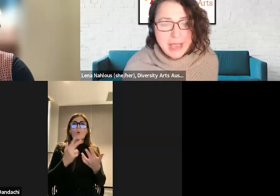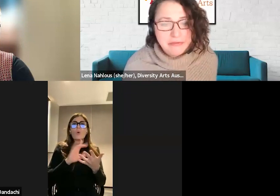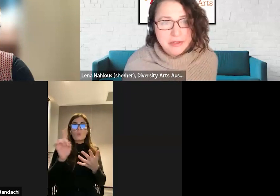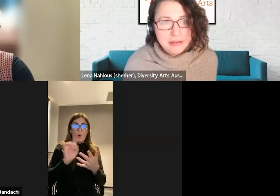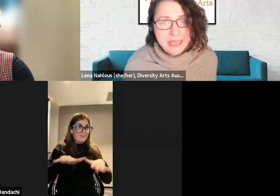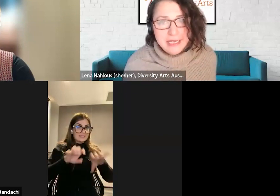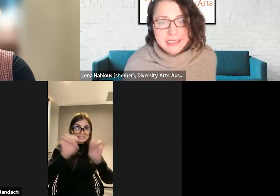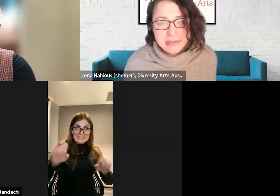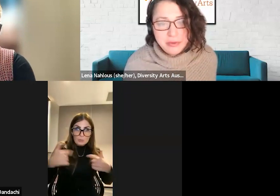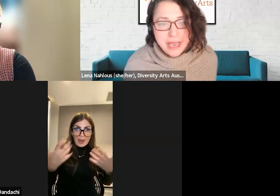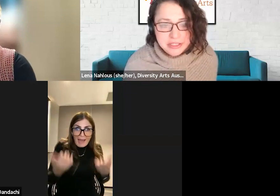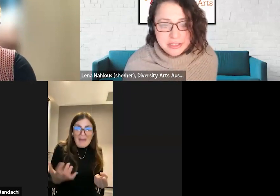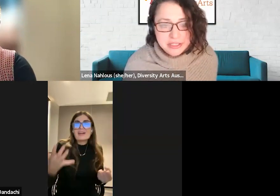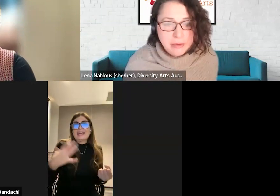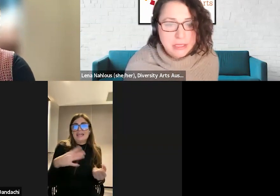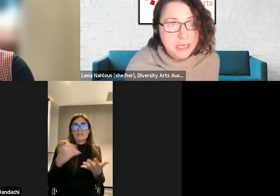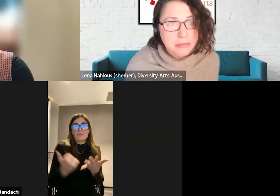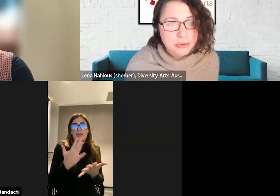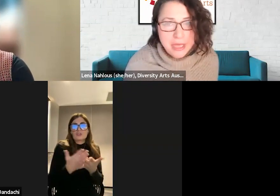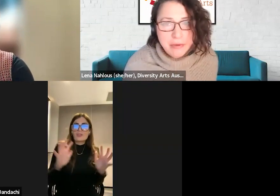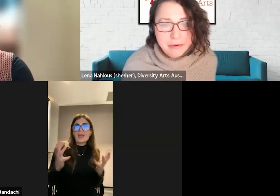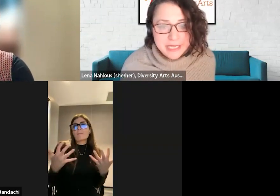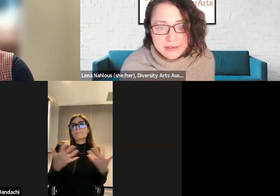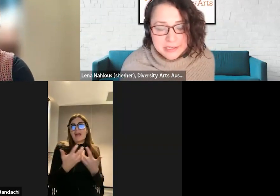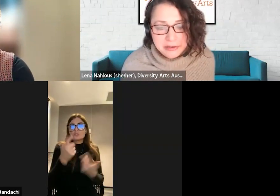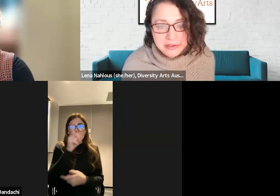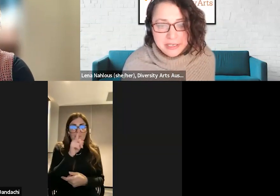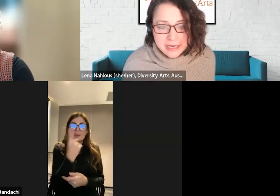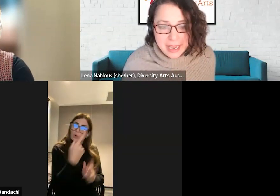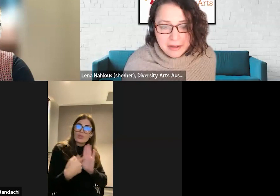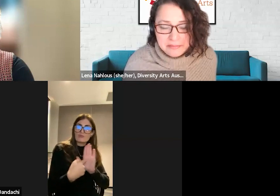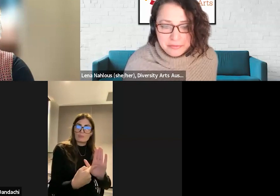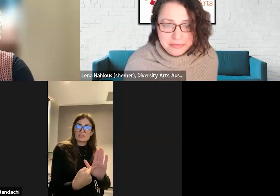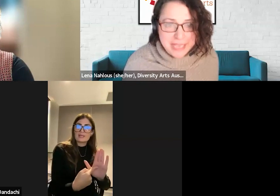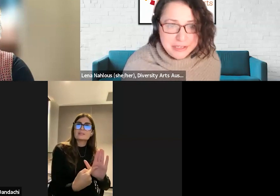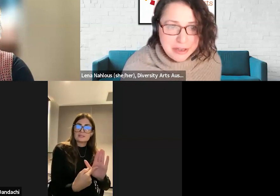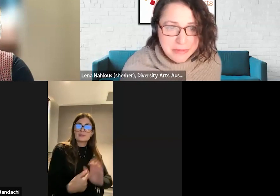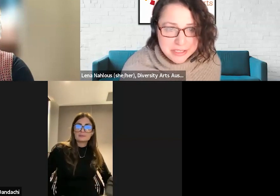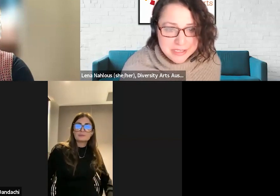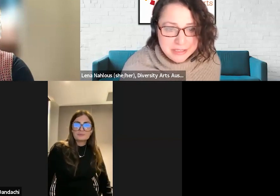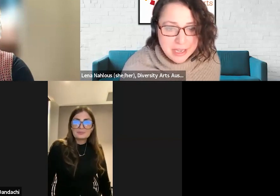they need to actually align with the people who they represent. So thank you so much, Cecilia.